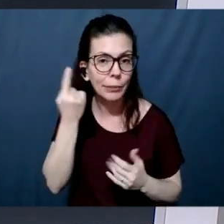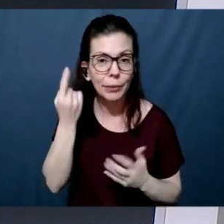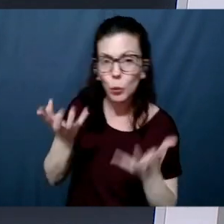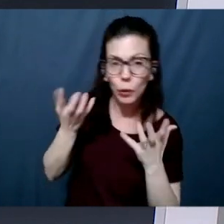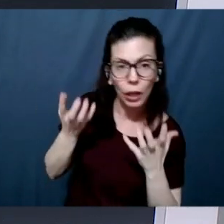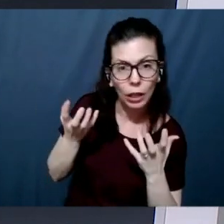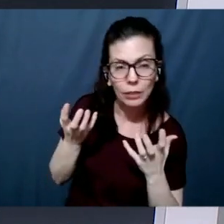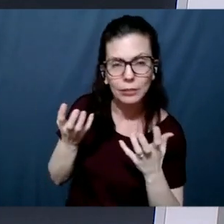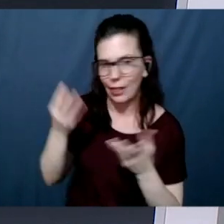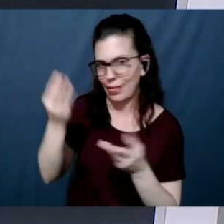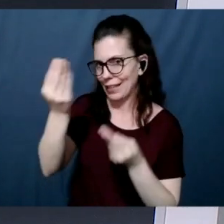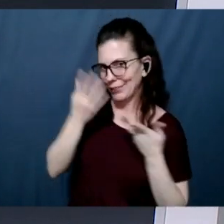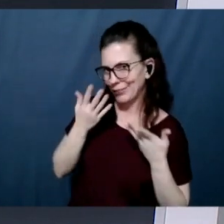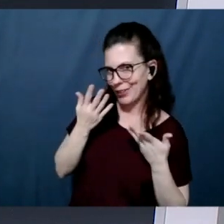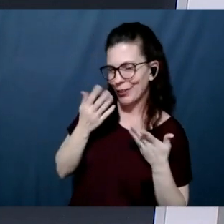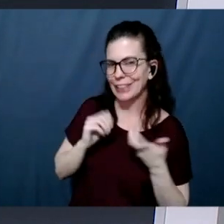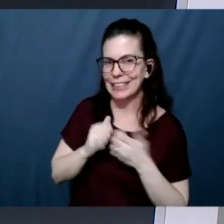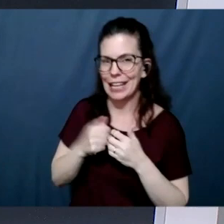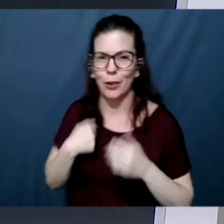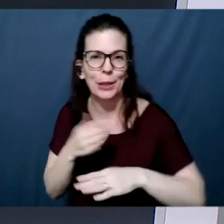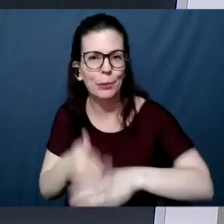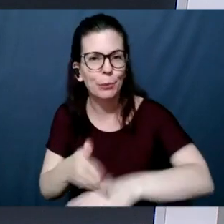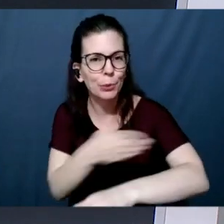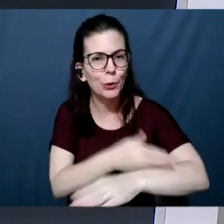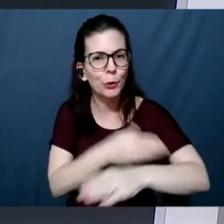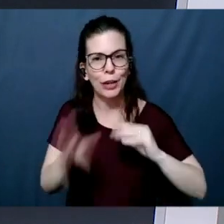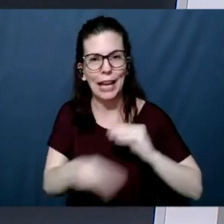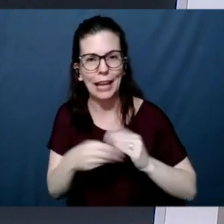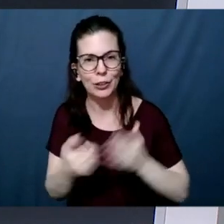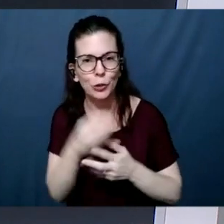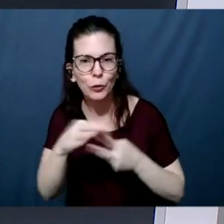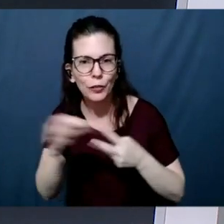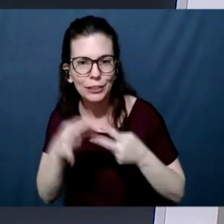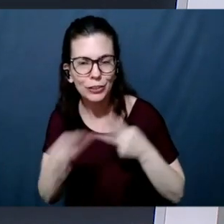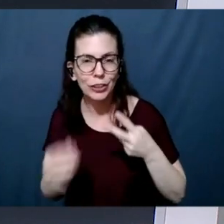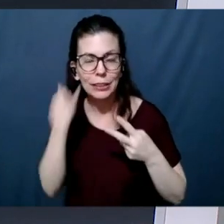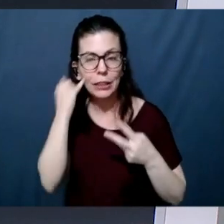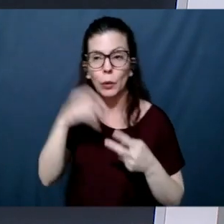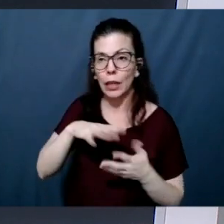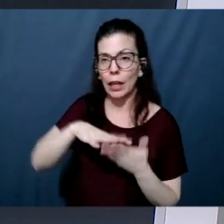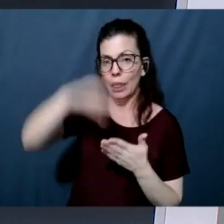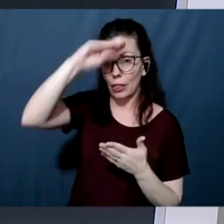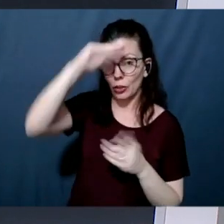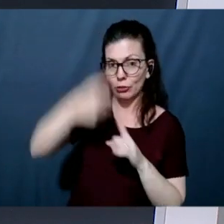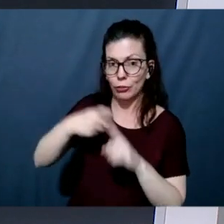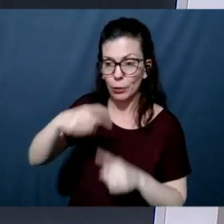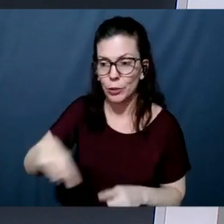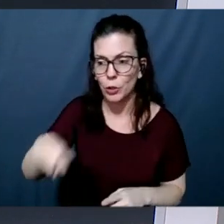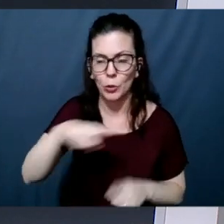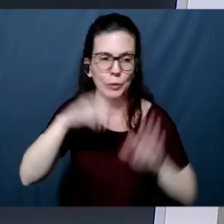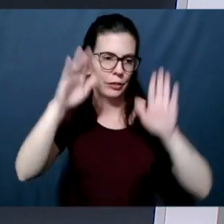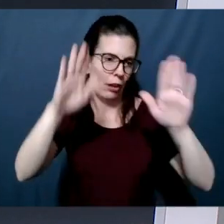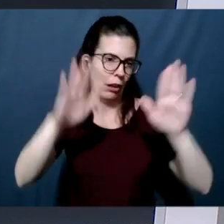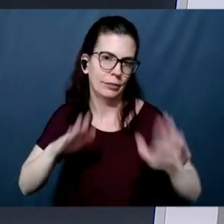That's how we improve, that's how we add new features. If we learn from you and it's awesome that it's ready to deploy to thousands of devices